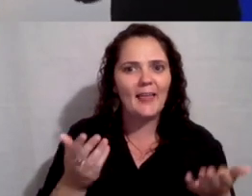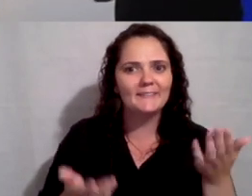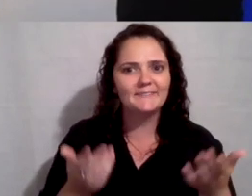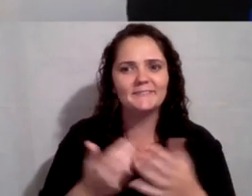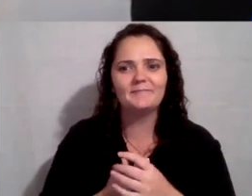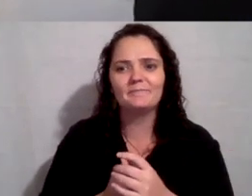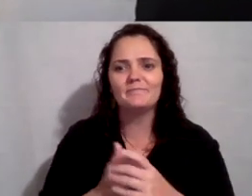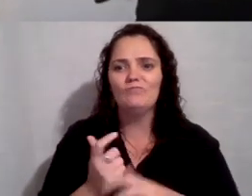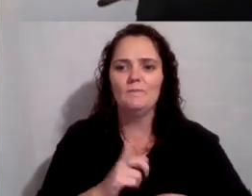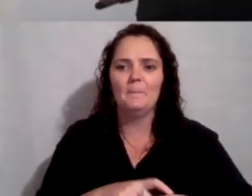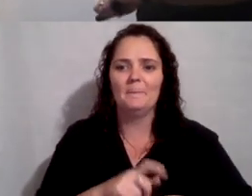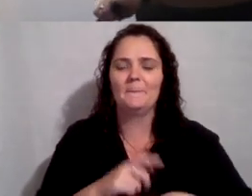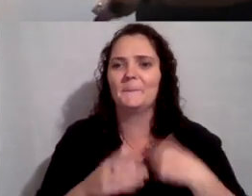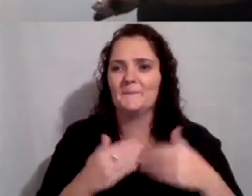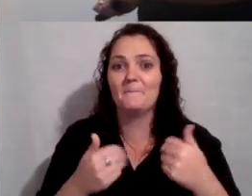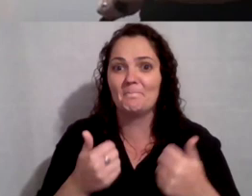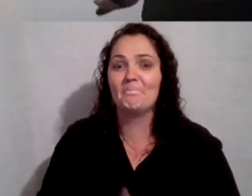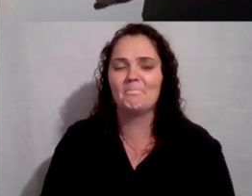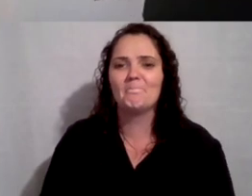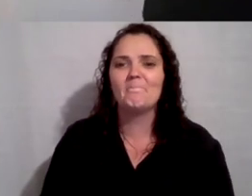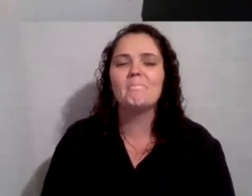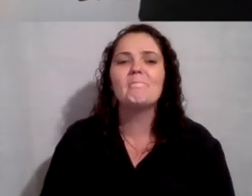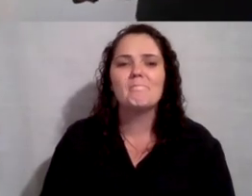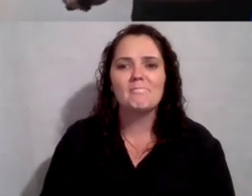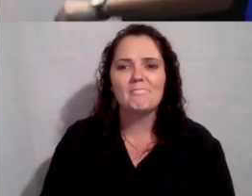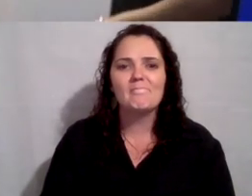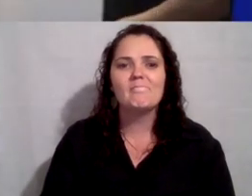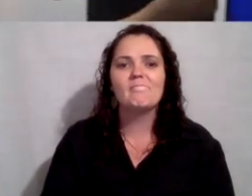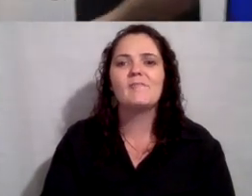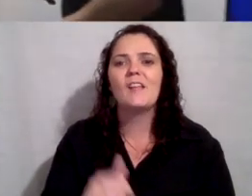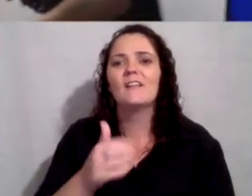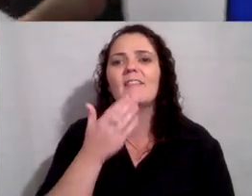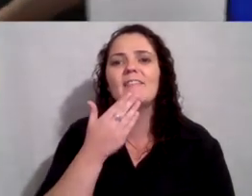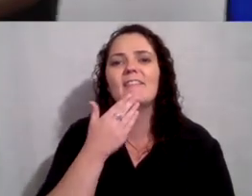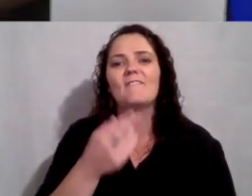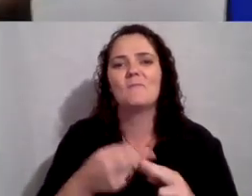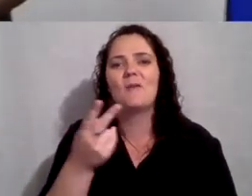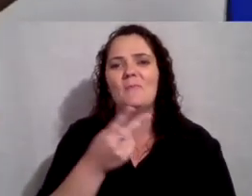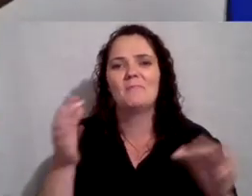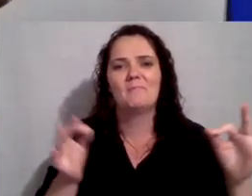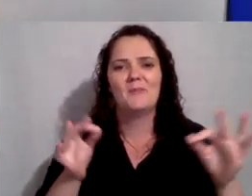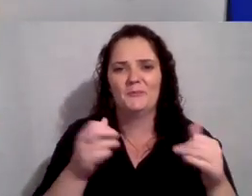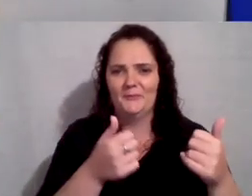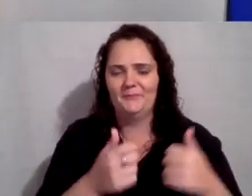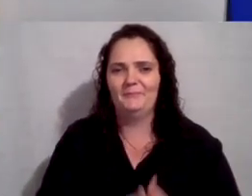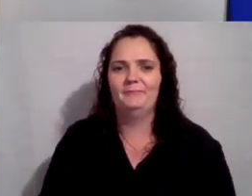Alright all right tick tock Alright and we're out, Rachel and Atticus thank you very much.